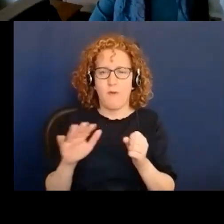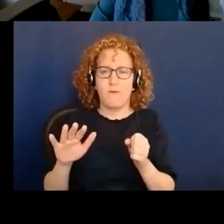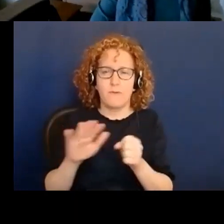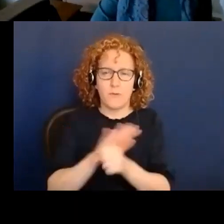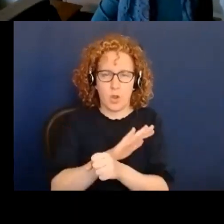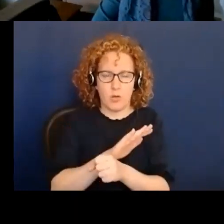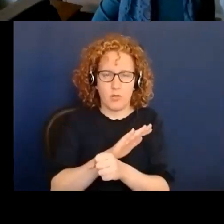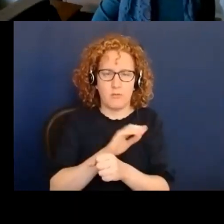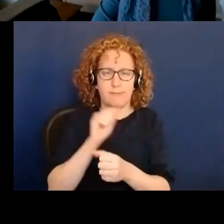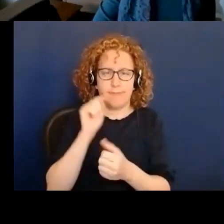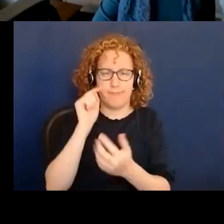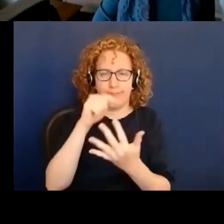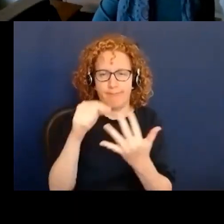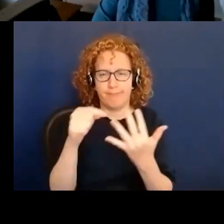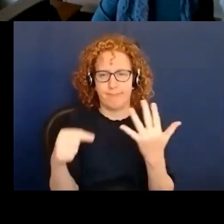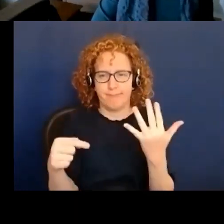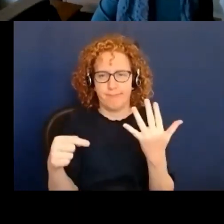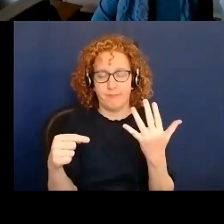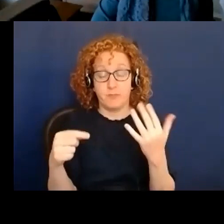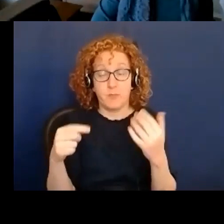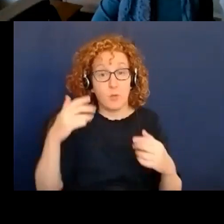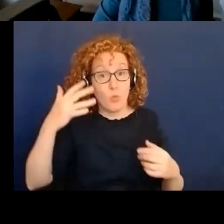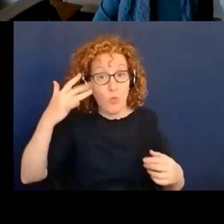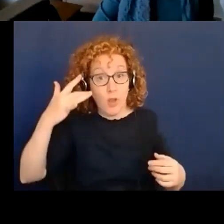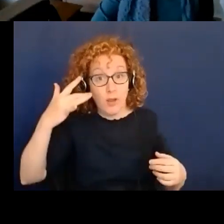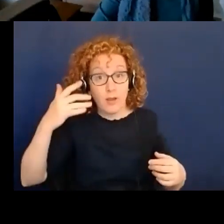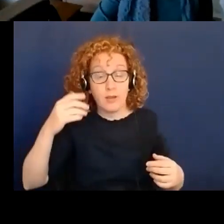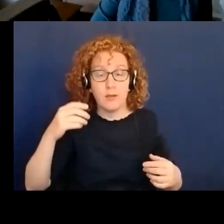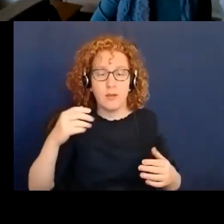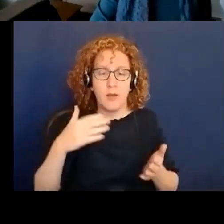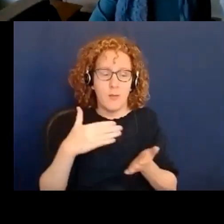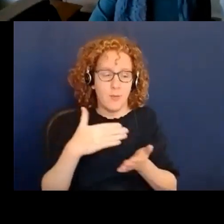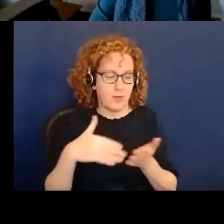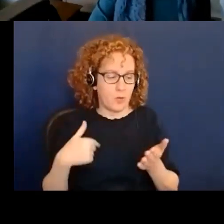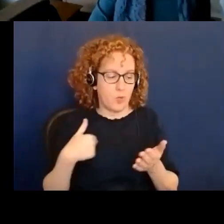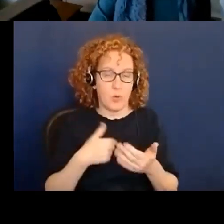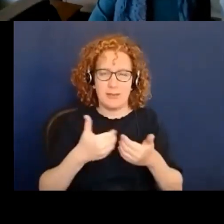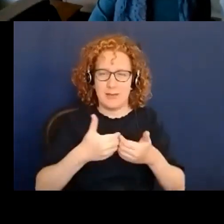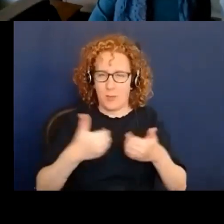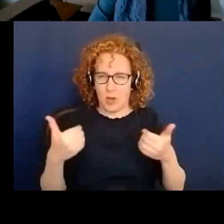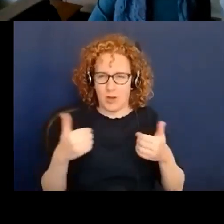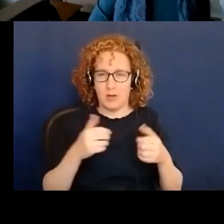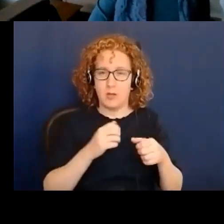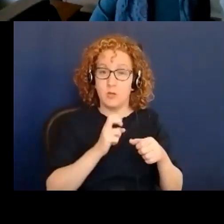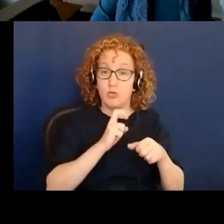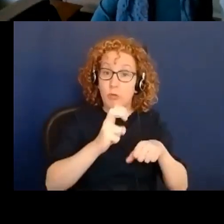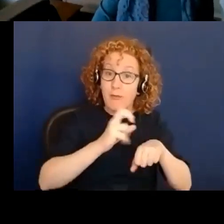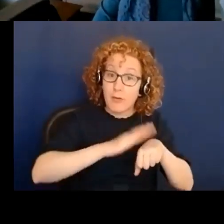and that's in part because we separate our travel advisory from our country information pages